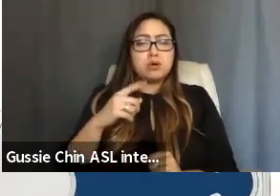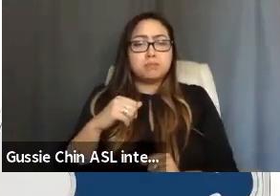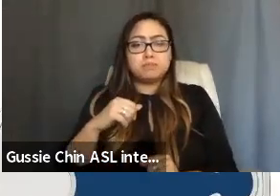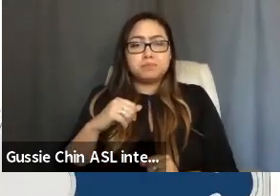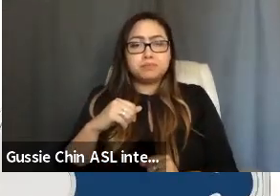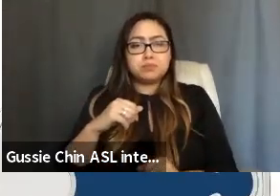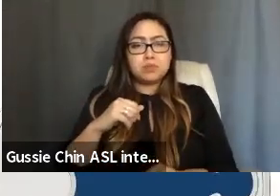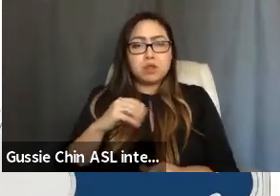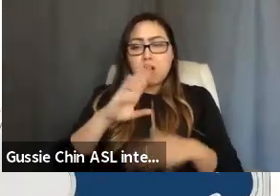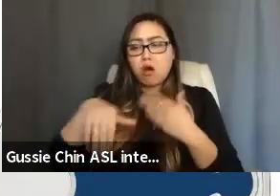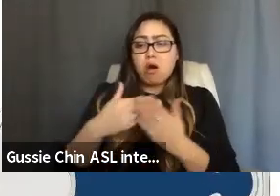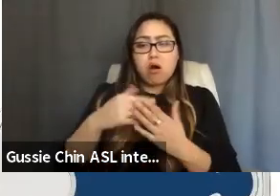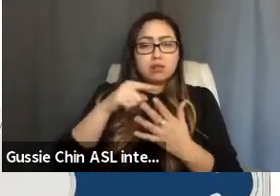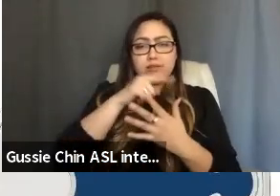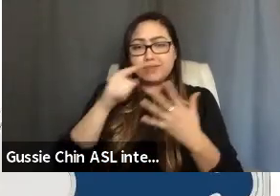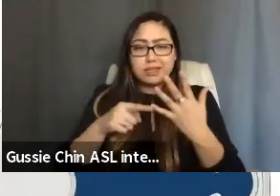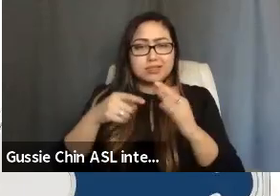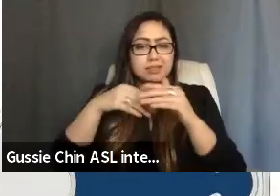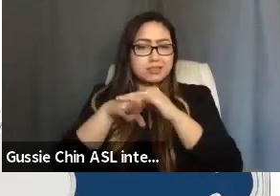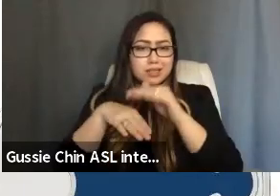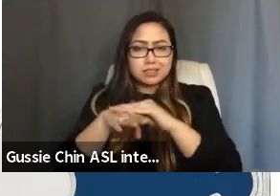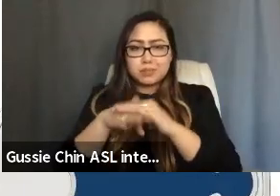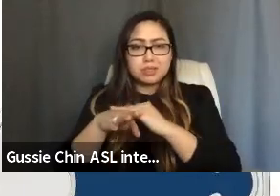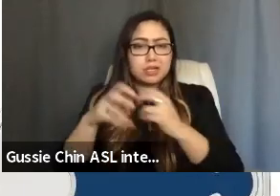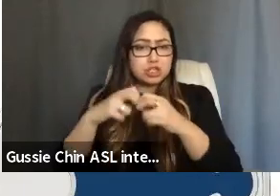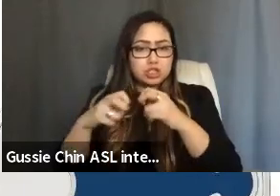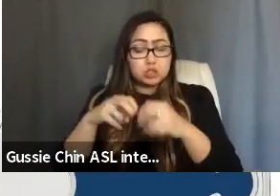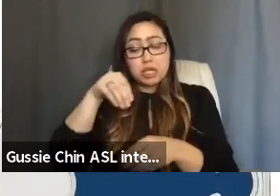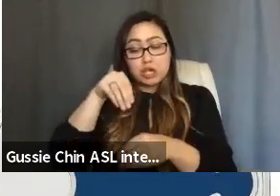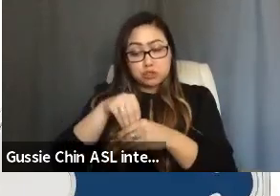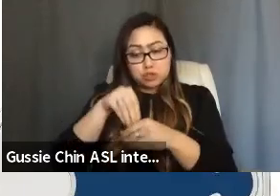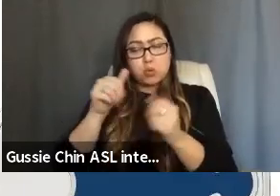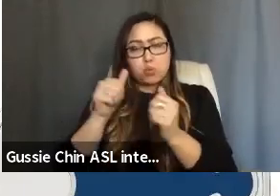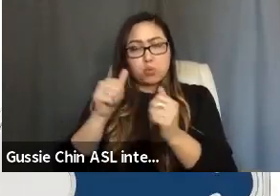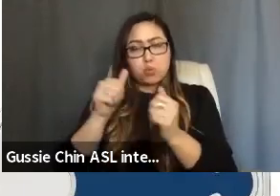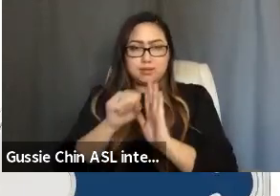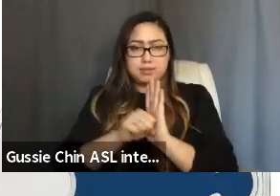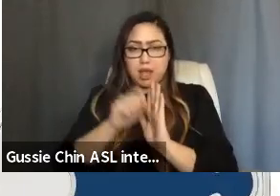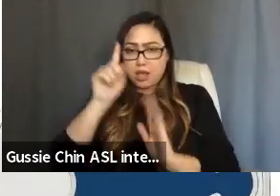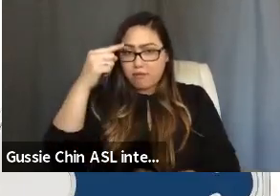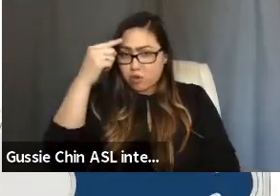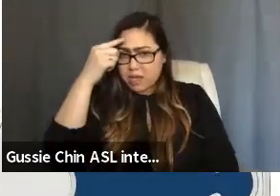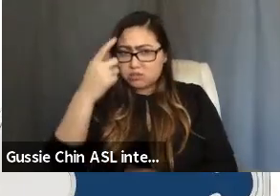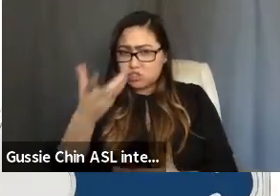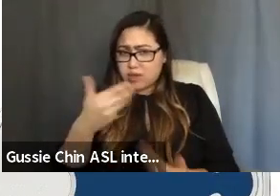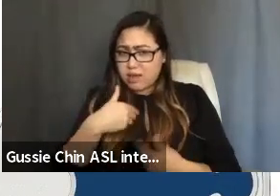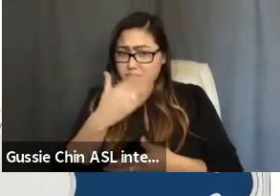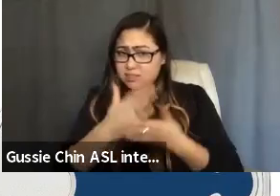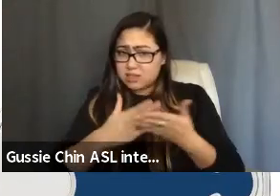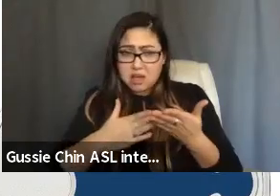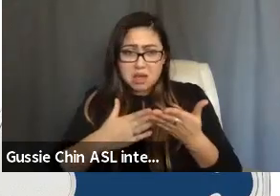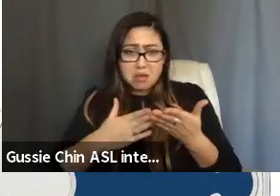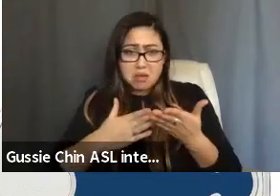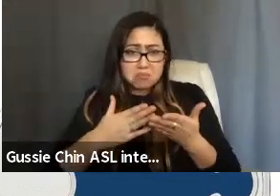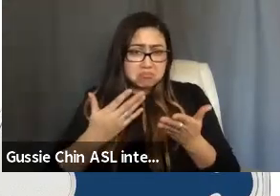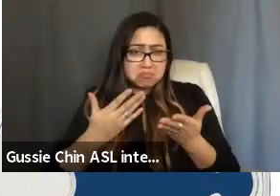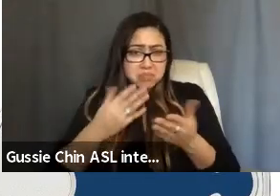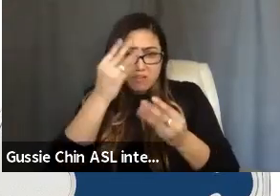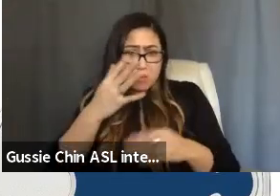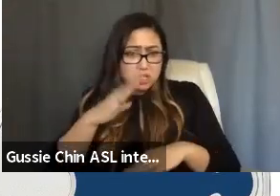accessibility issues internally within the state government. Do you have some input on that?